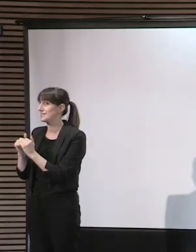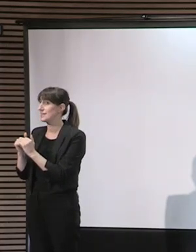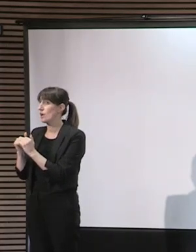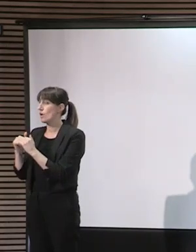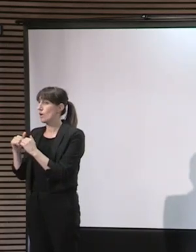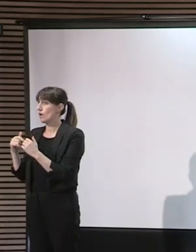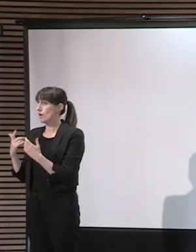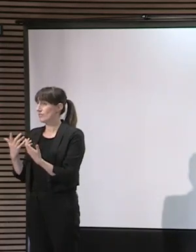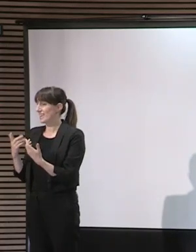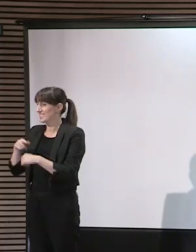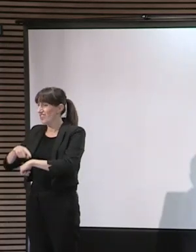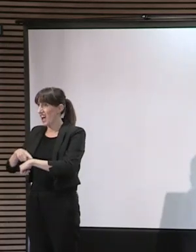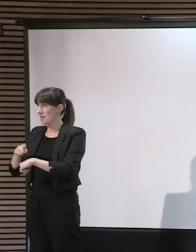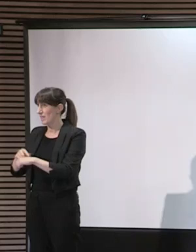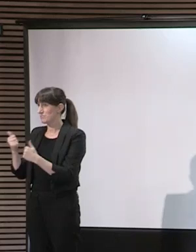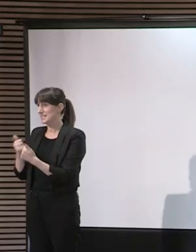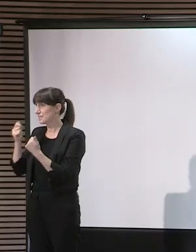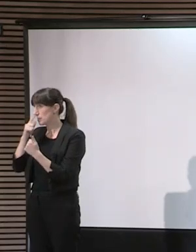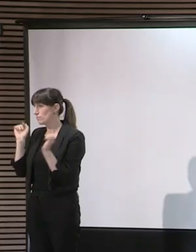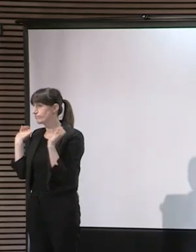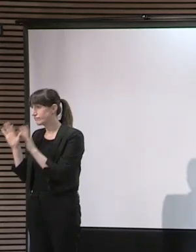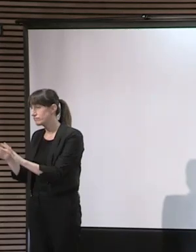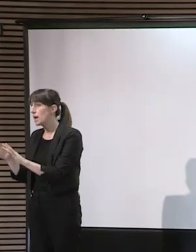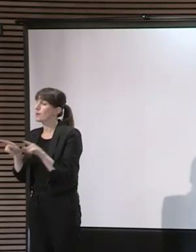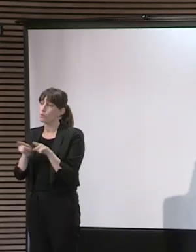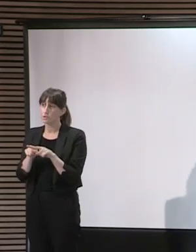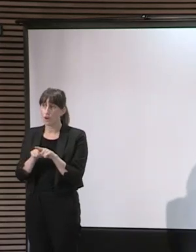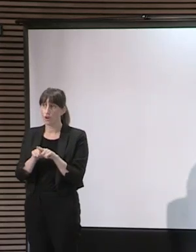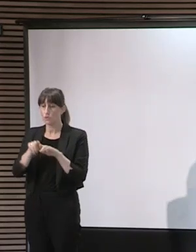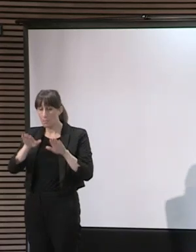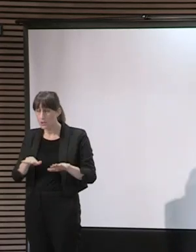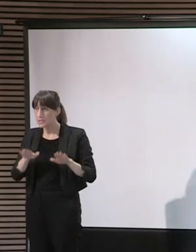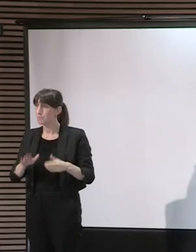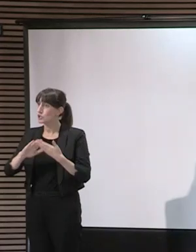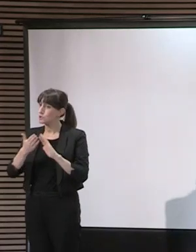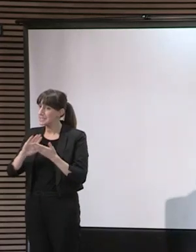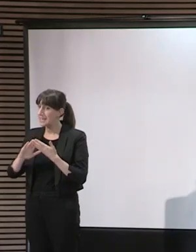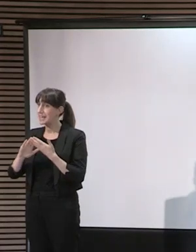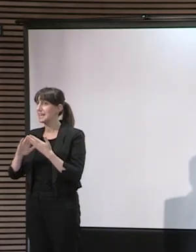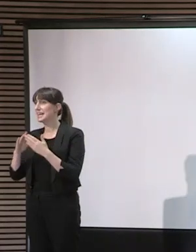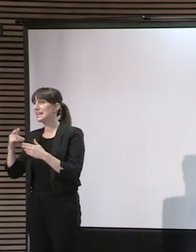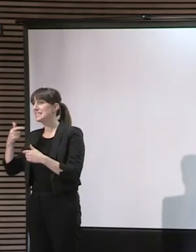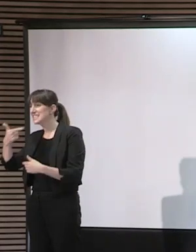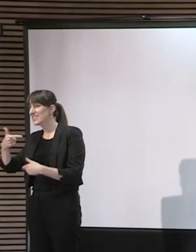that, actually, there are services for those who come